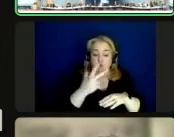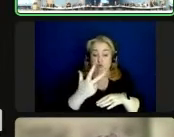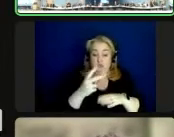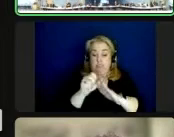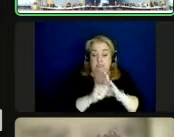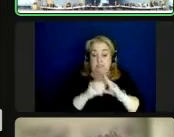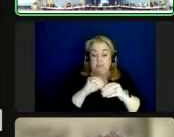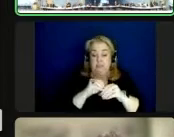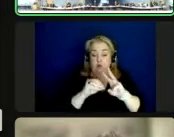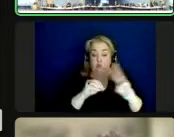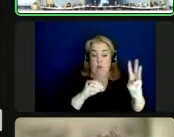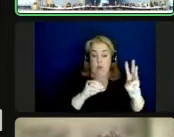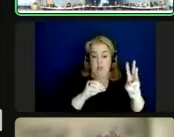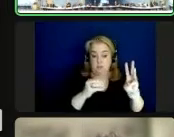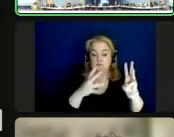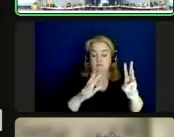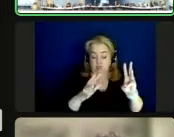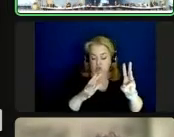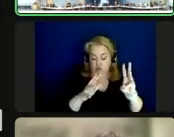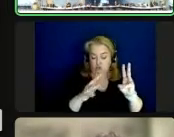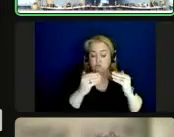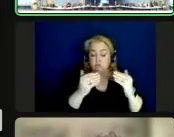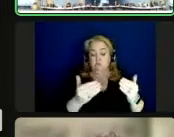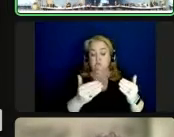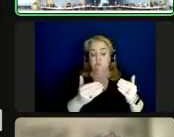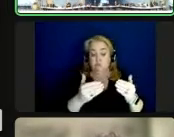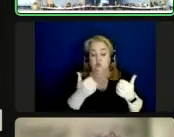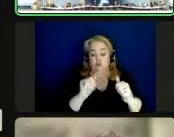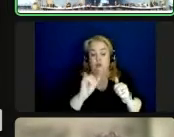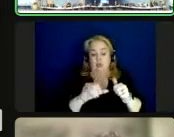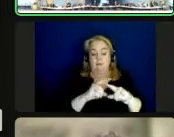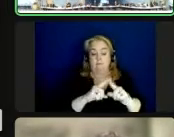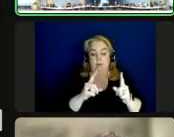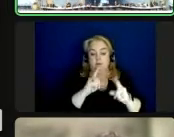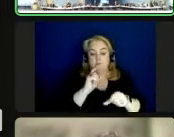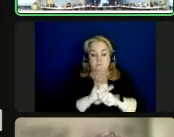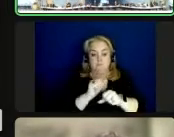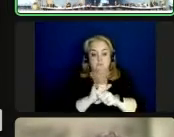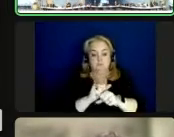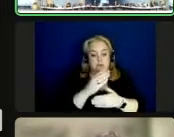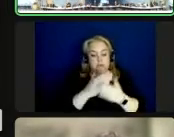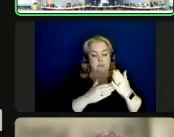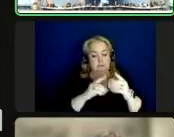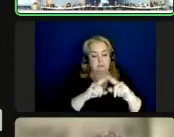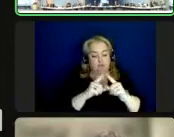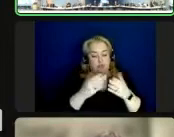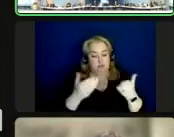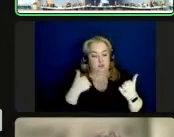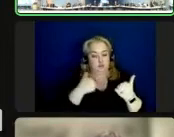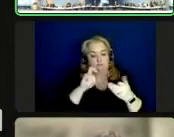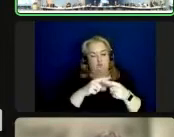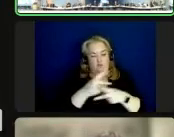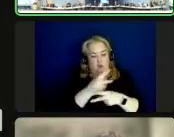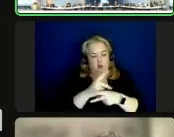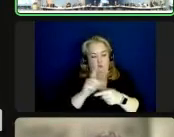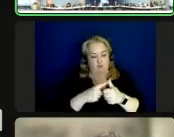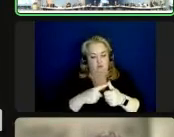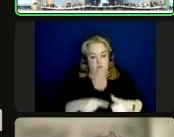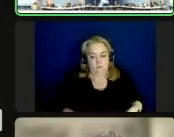THERE HAVE BEENOME LOT PROGMS THAT FOLKS VE BEEN O OPT I ALL THR STATES OTHE WEST